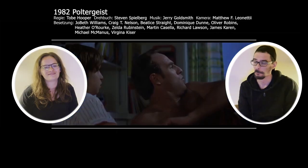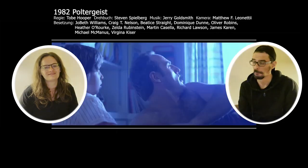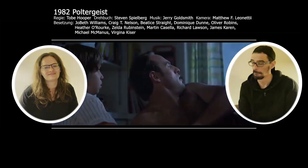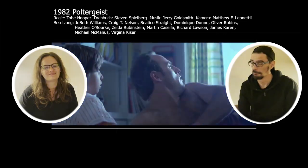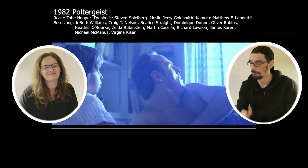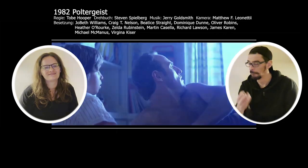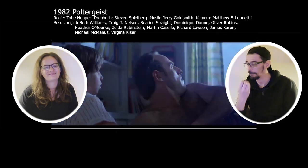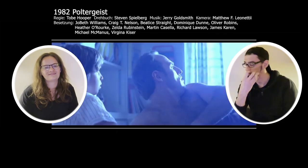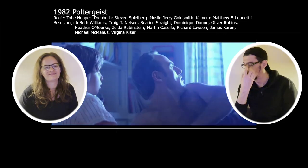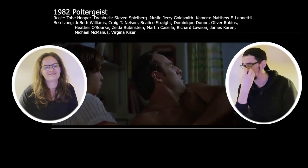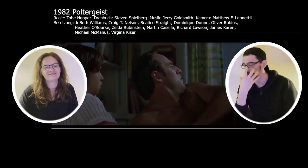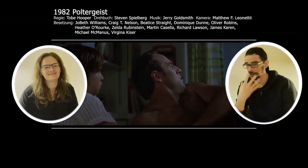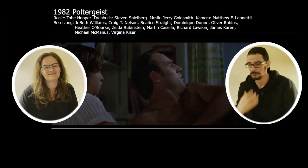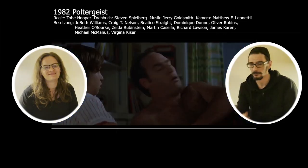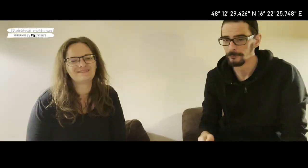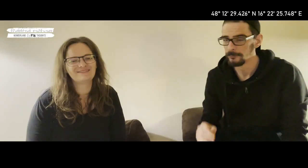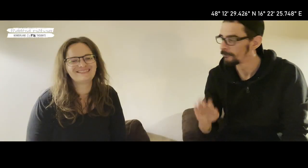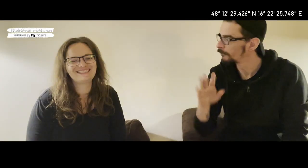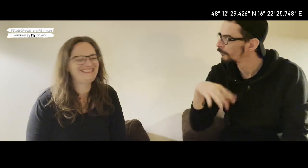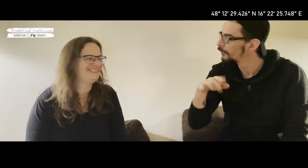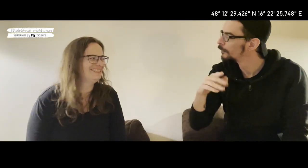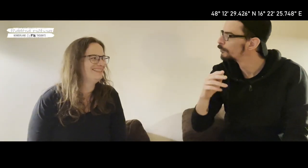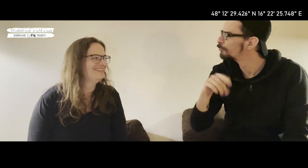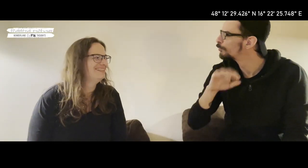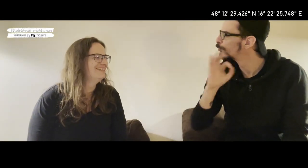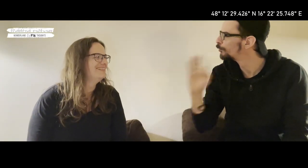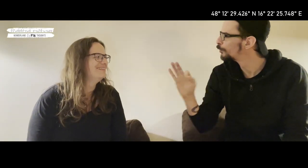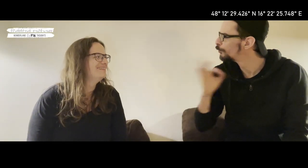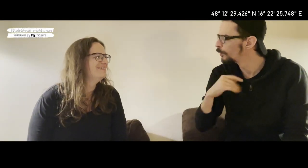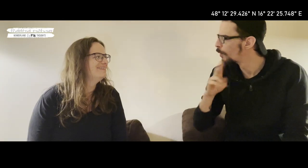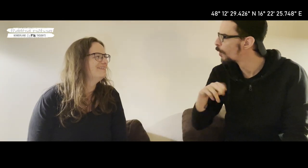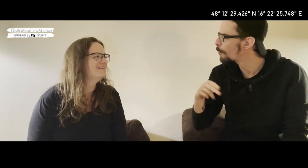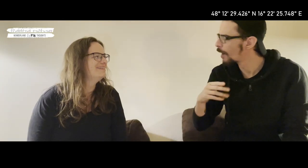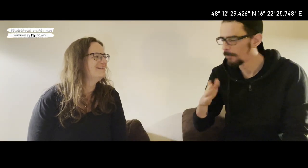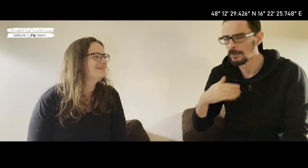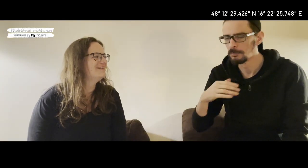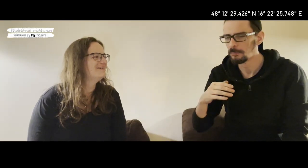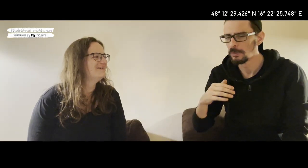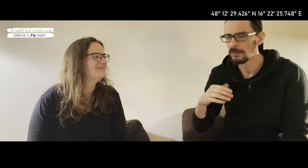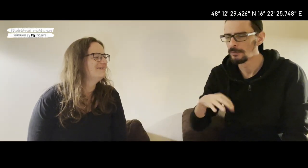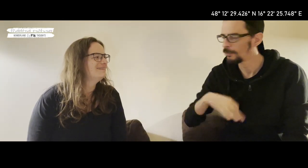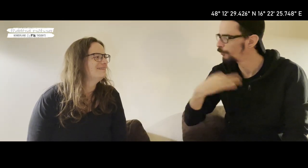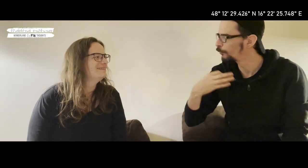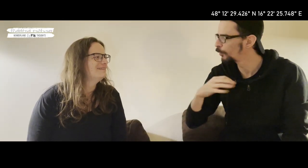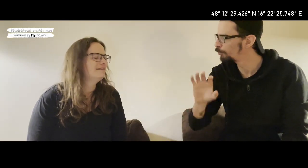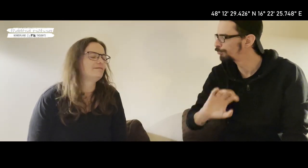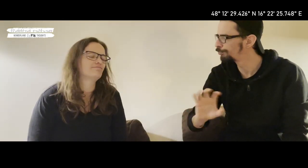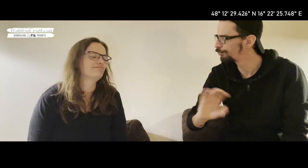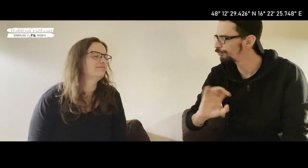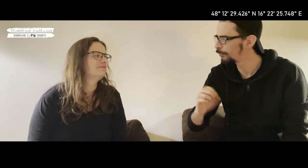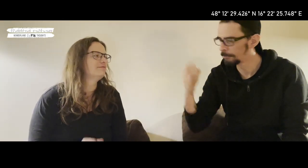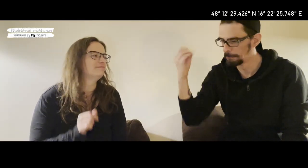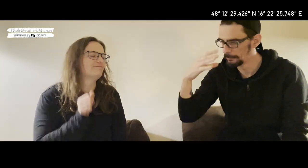The flash is a real eye-opener. It is quite natural for us, when the alarm clock vibrates and flashes early.